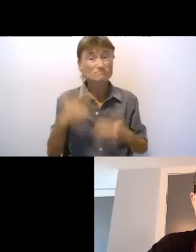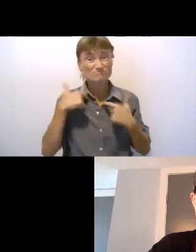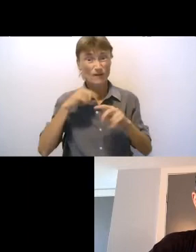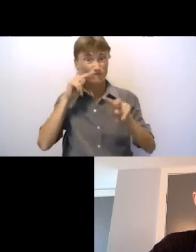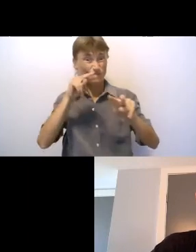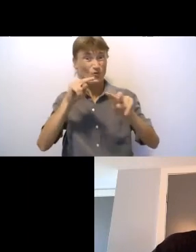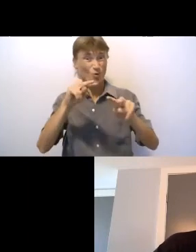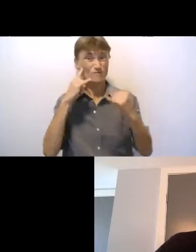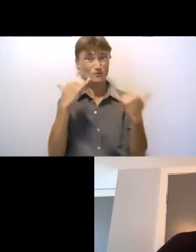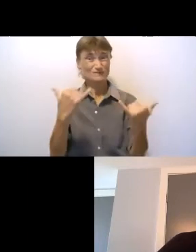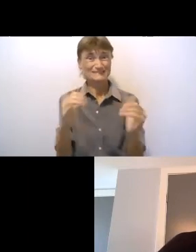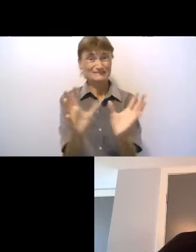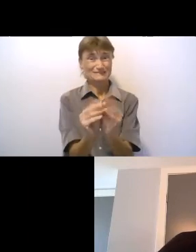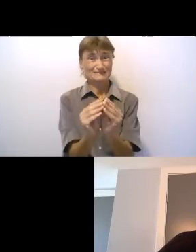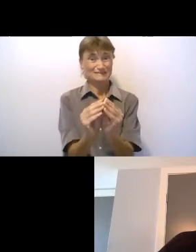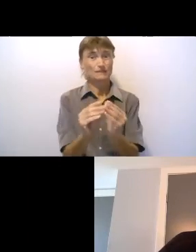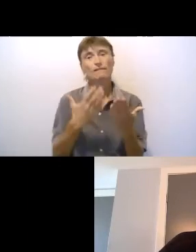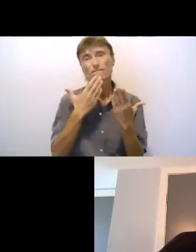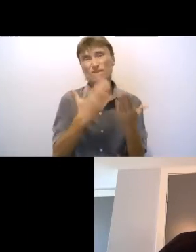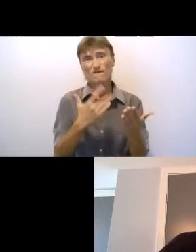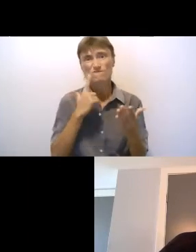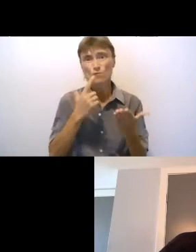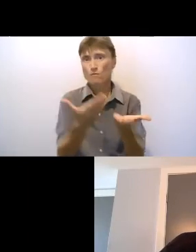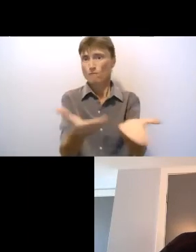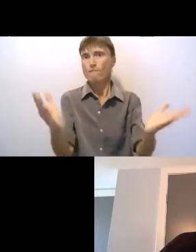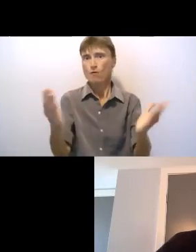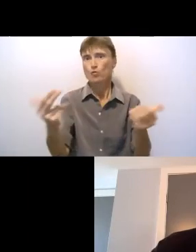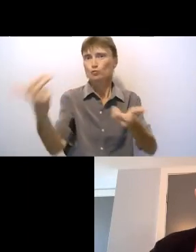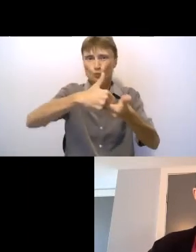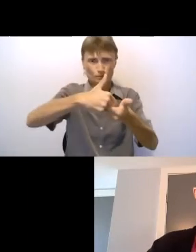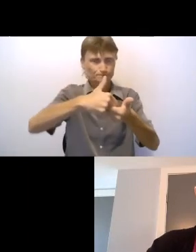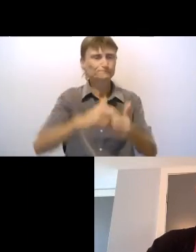Thanks for being here. Thanks. Thank you, Cherie. We will be opening